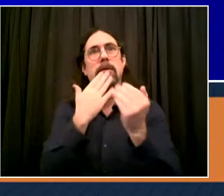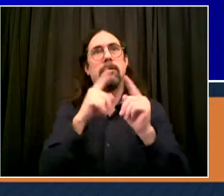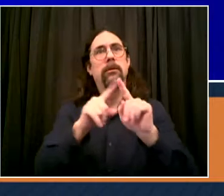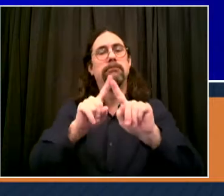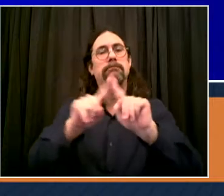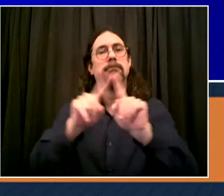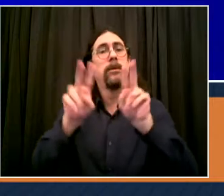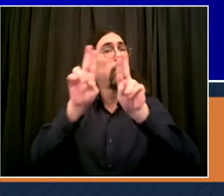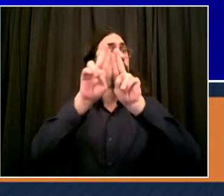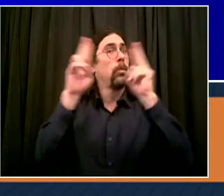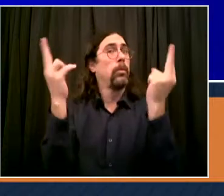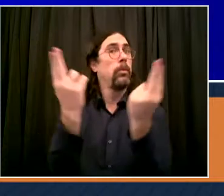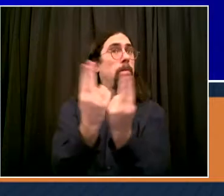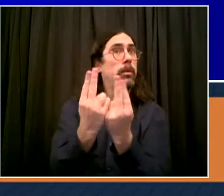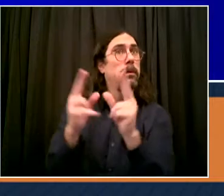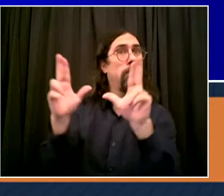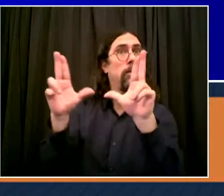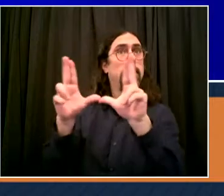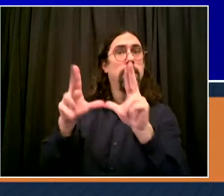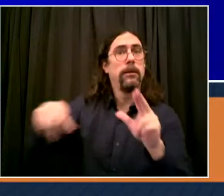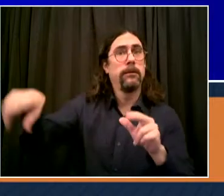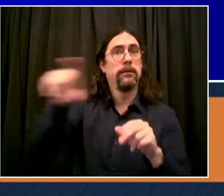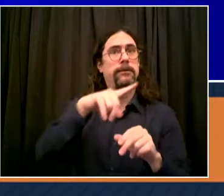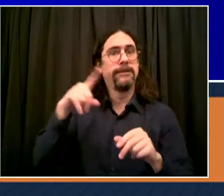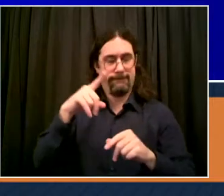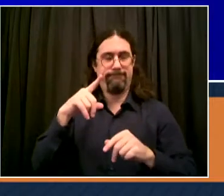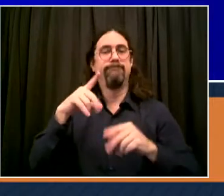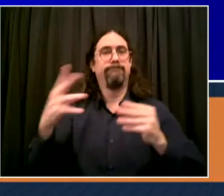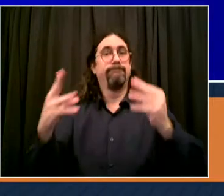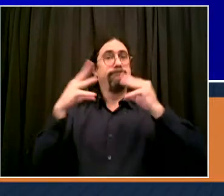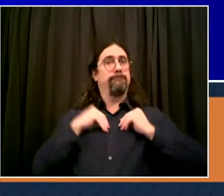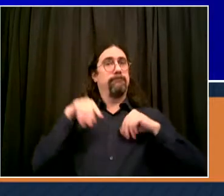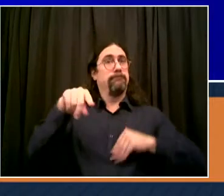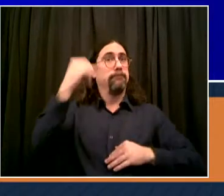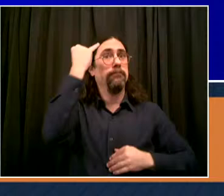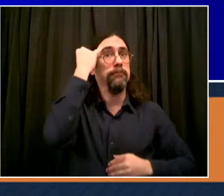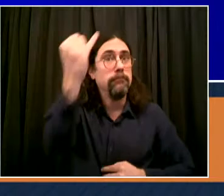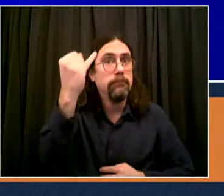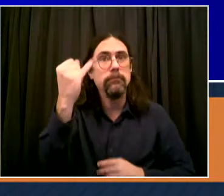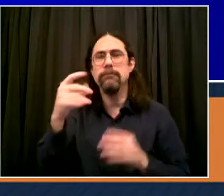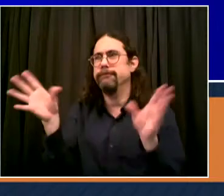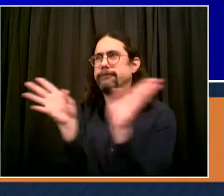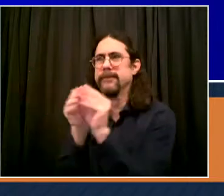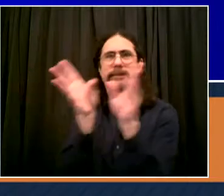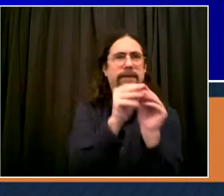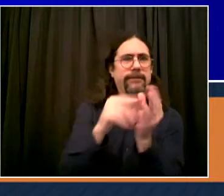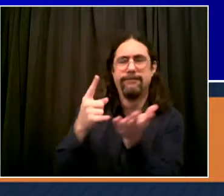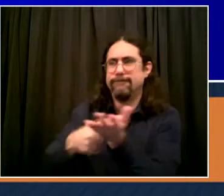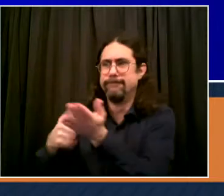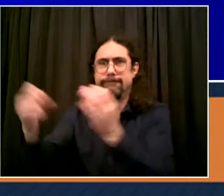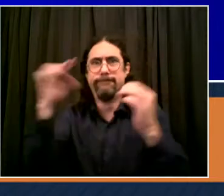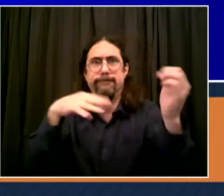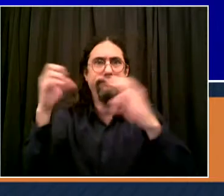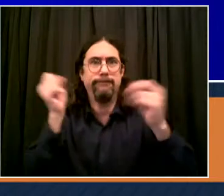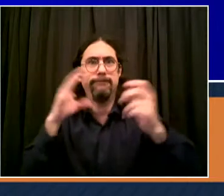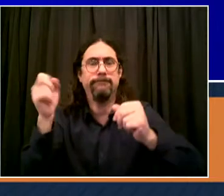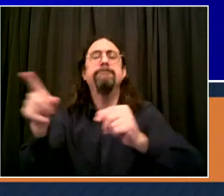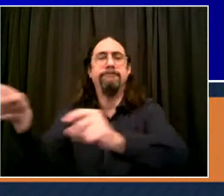OF THE PENSION BOARD, I WANT TO THANK THE UNION LEADERS AND ALL OF THE MEMBERS OF THE UNIONS WERE PART OF THE PENSION BOARD, EVERYONE CAME